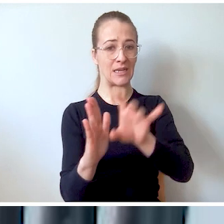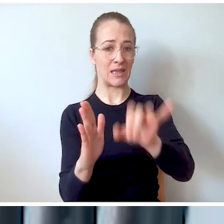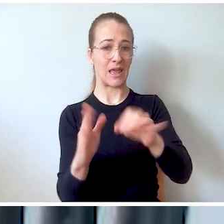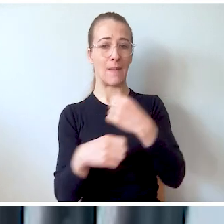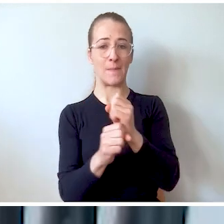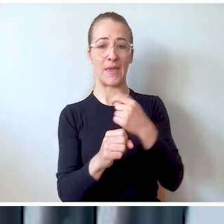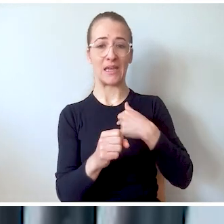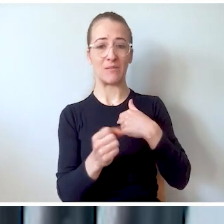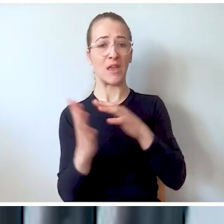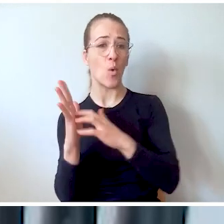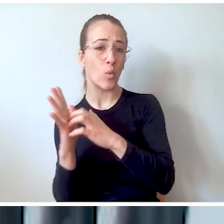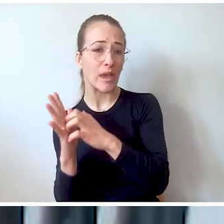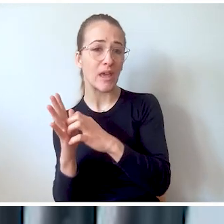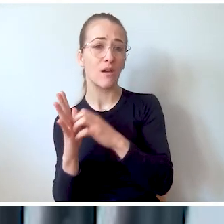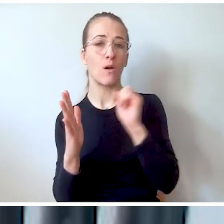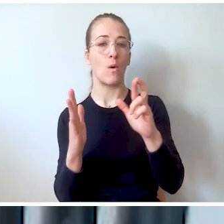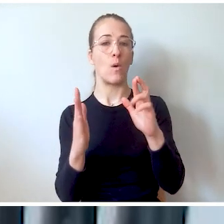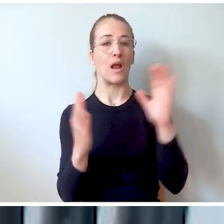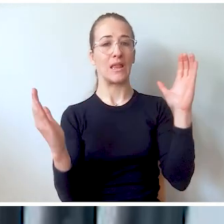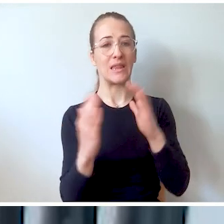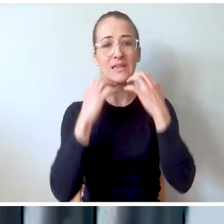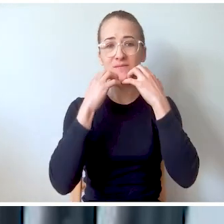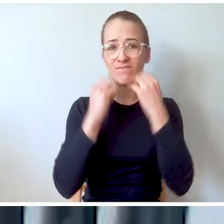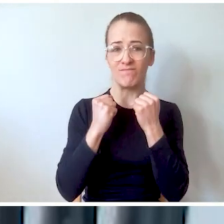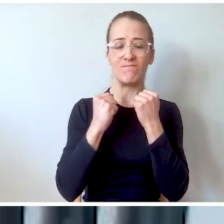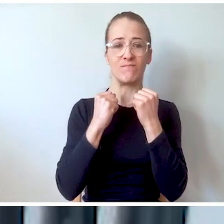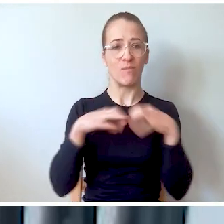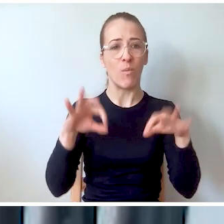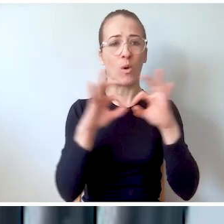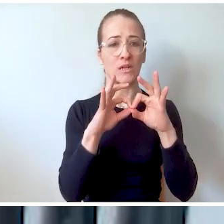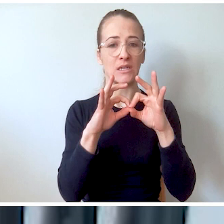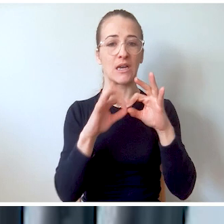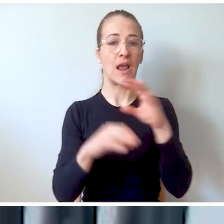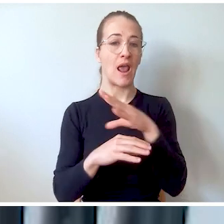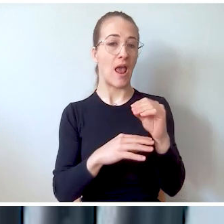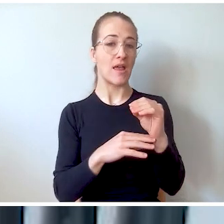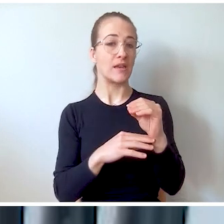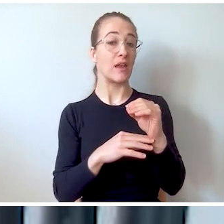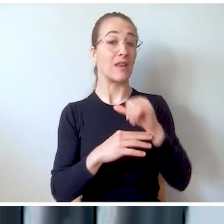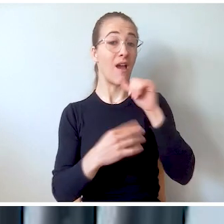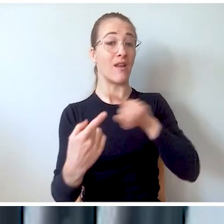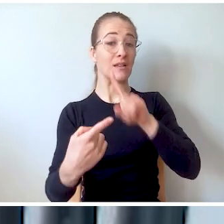that made me weaker or less valuable. And it wasn't until I took that class